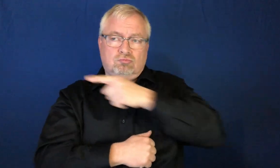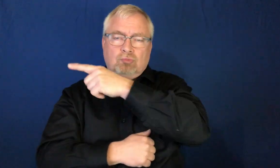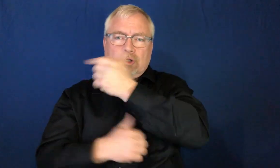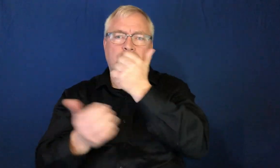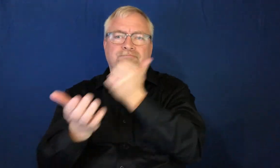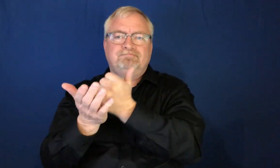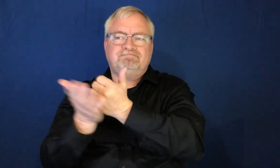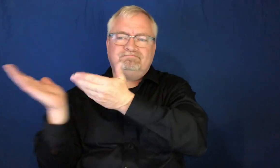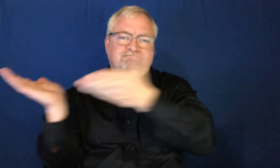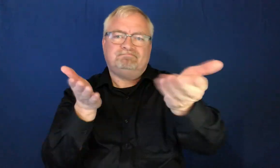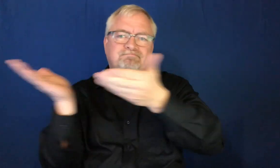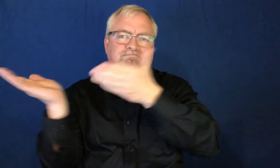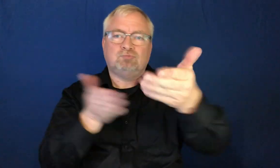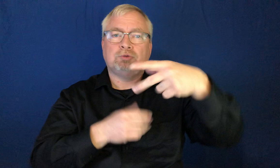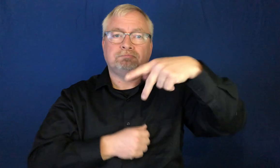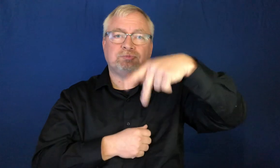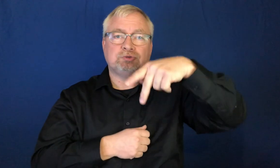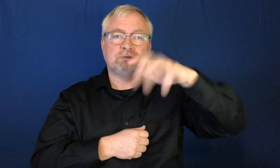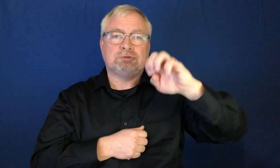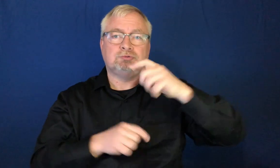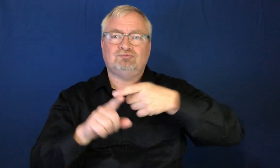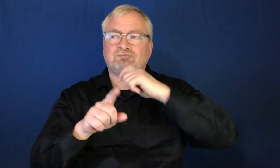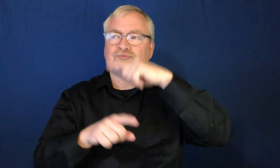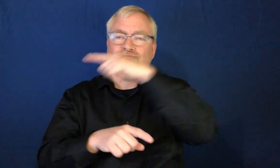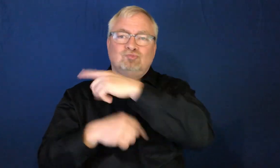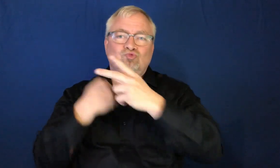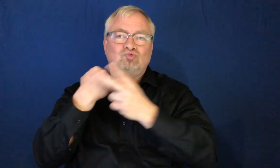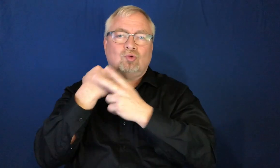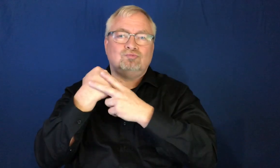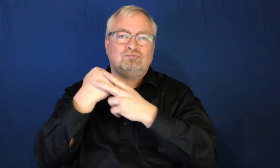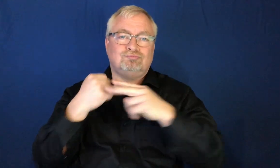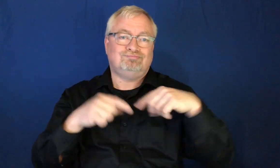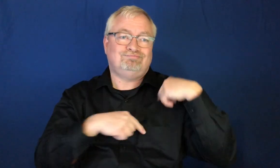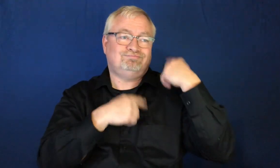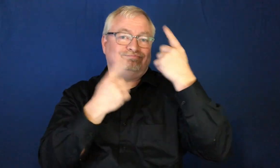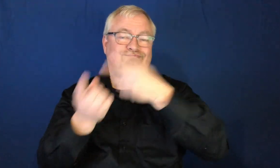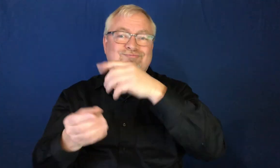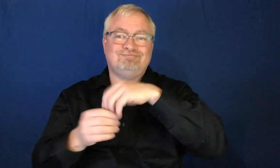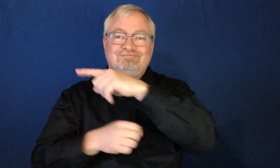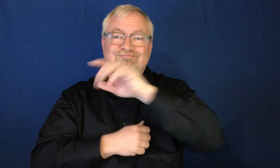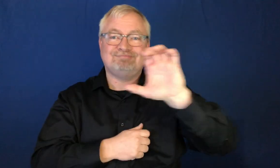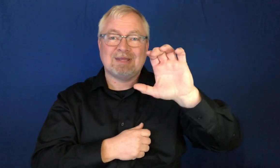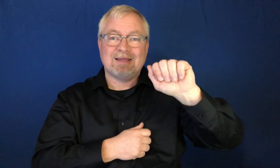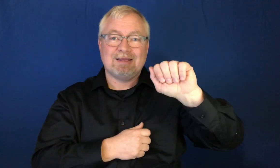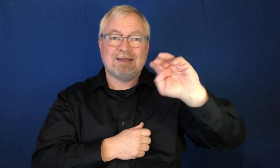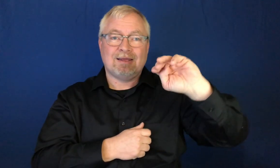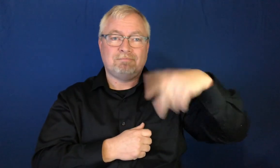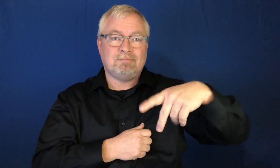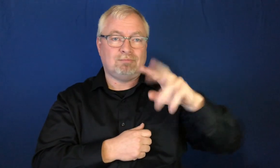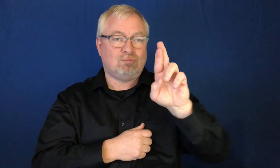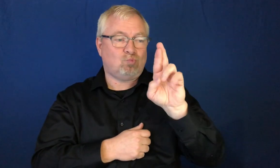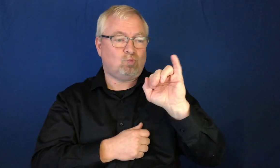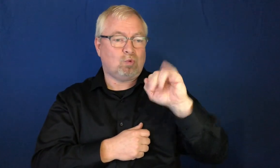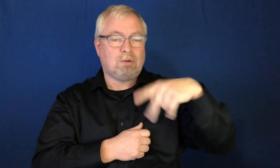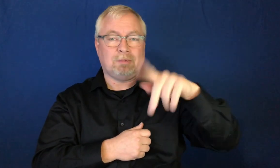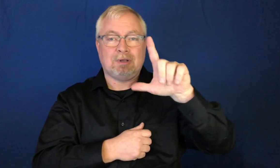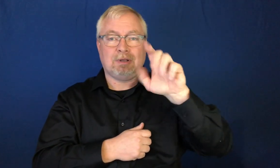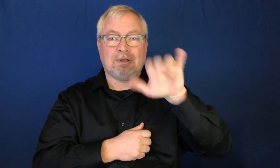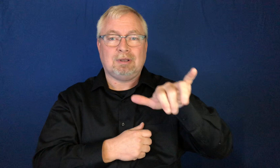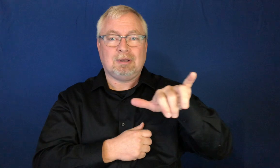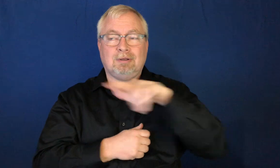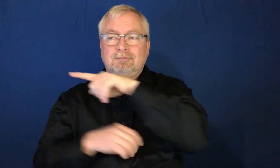to transport PPE from storage at Camp Ripley